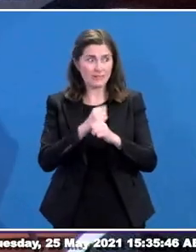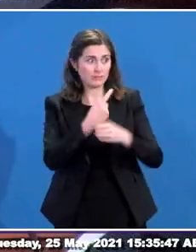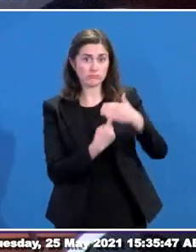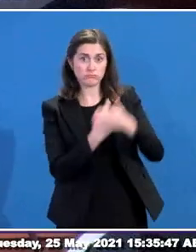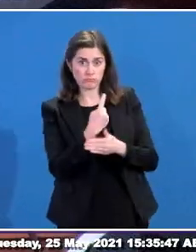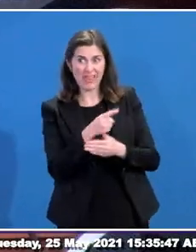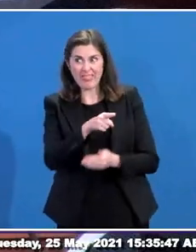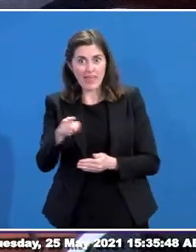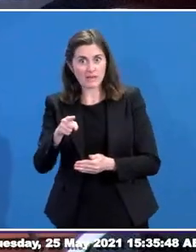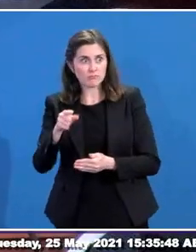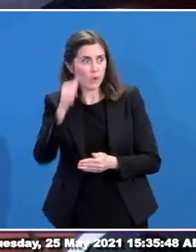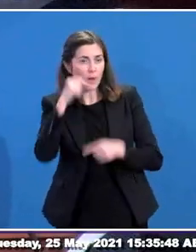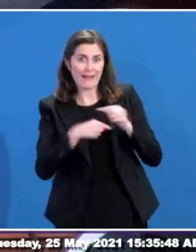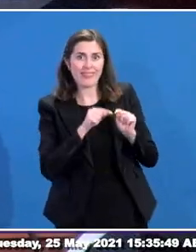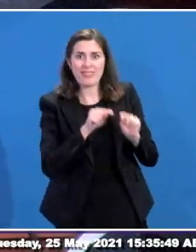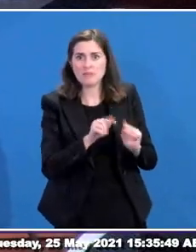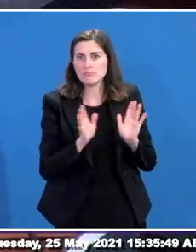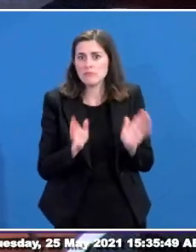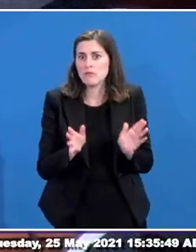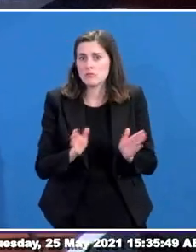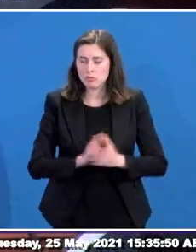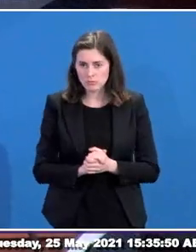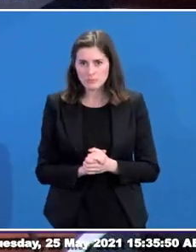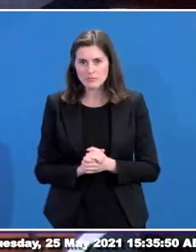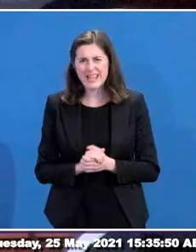You've then summarised the material that was provided to